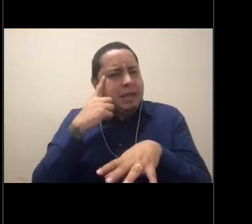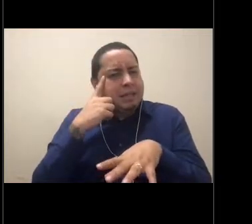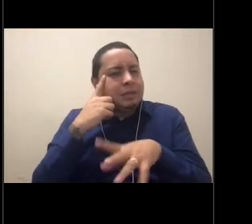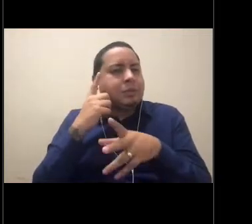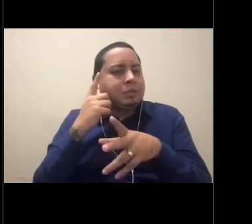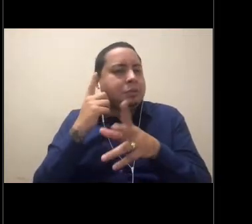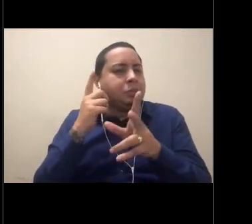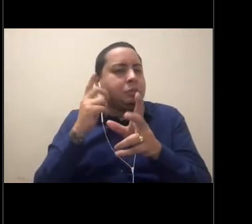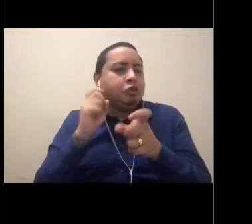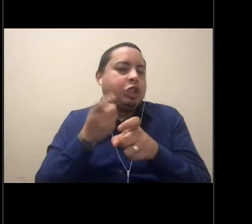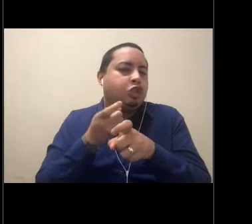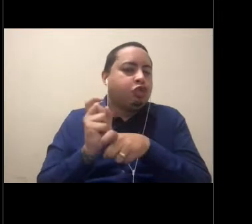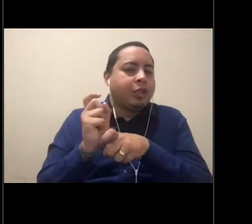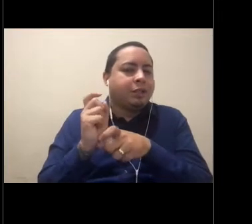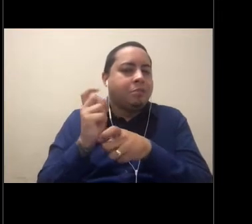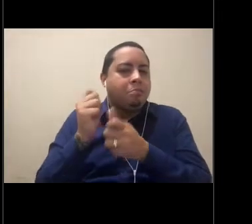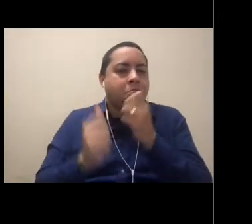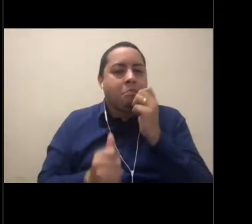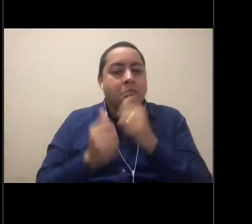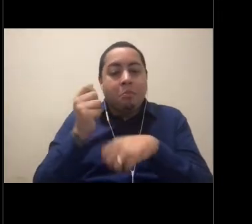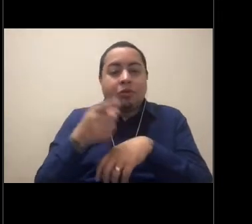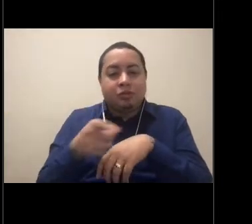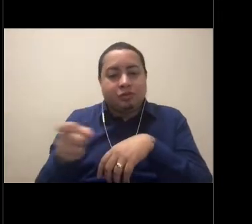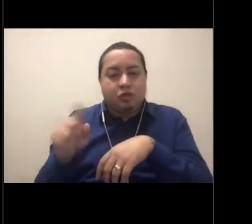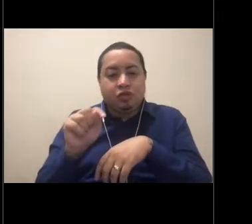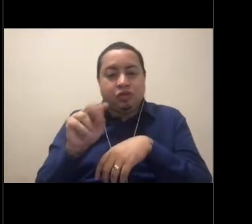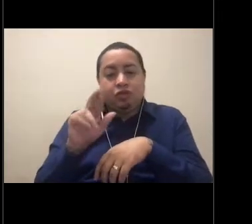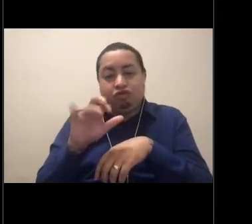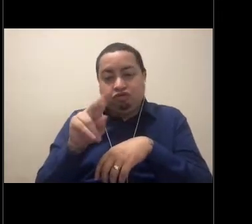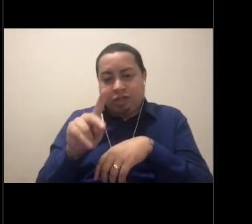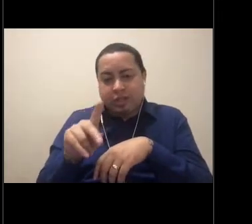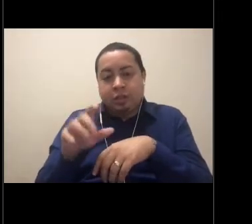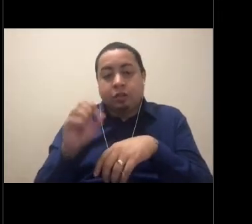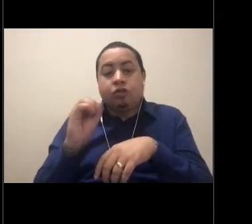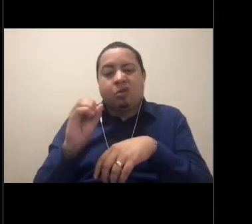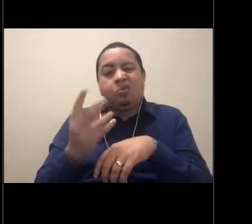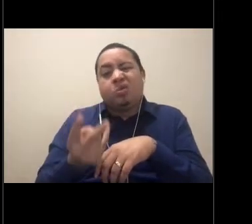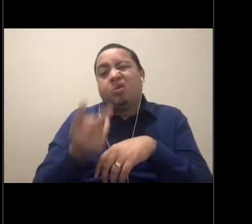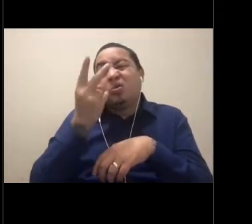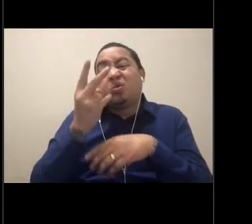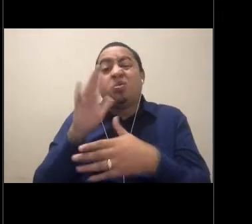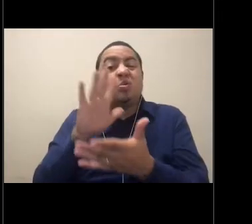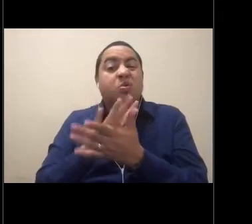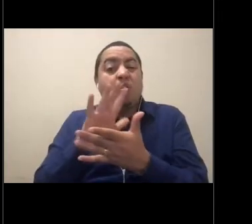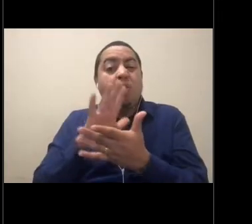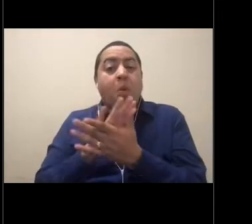but that's okay. Actually it's about two school buses end to end.